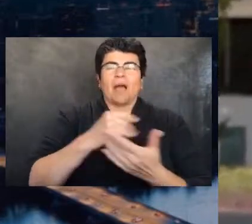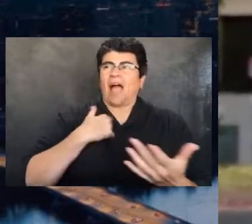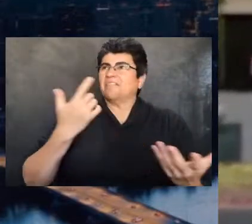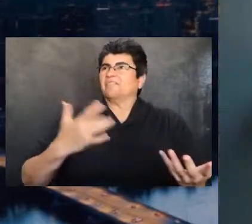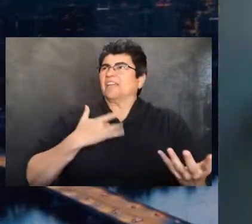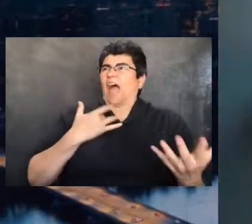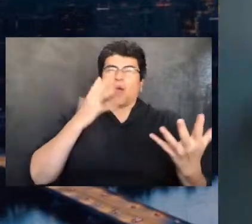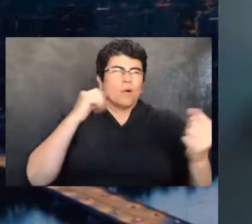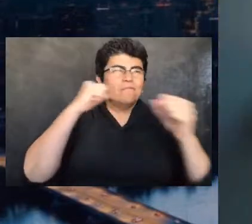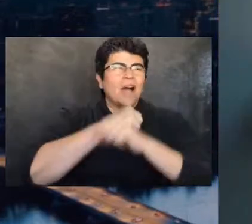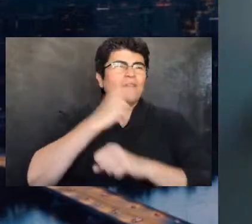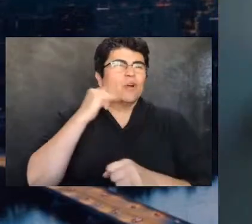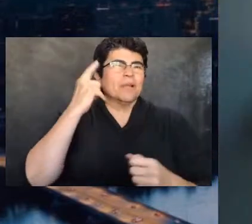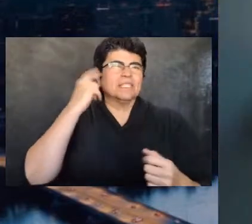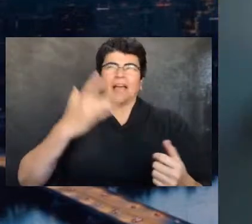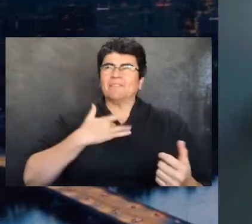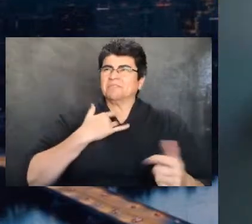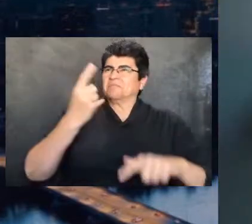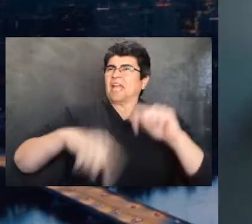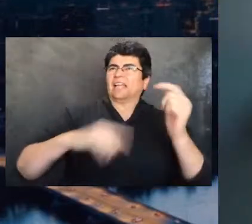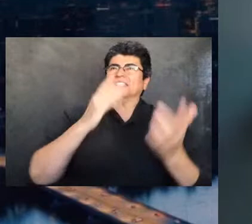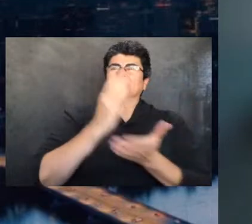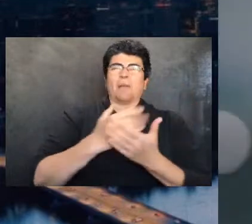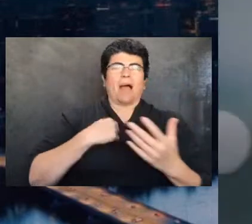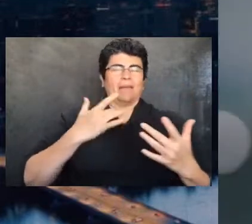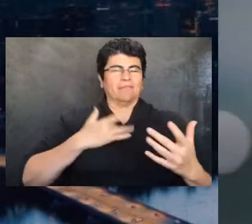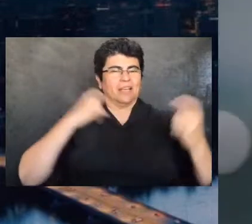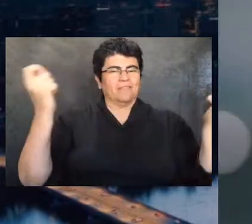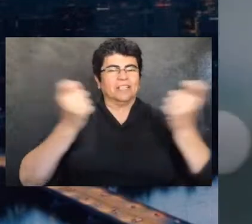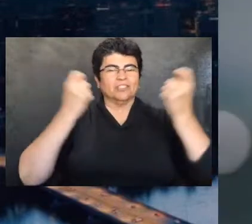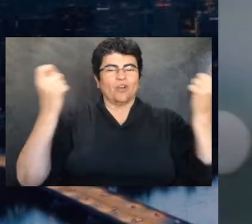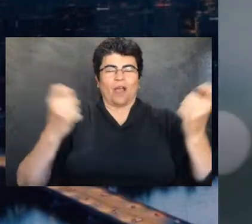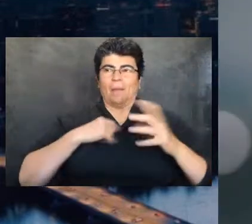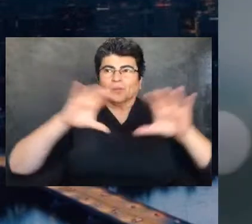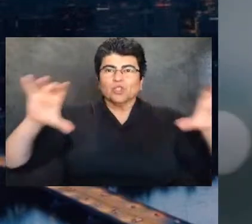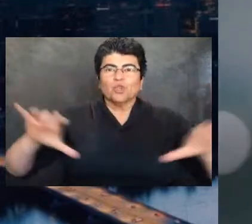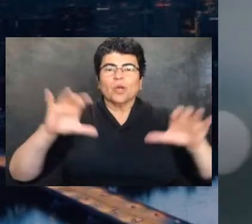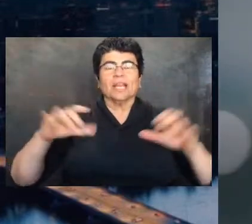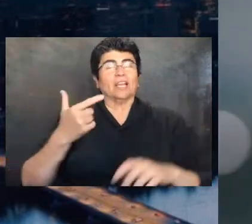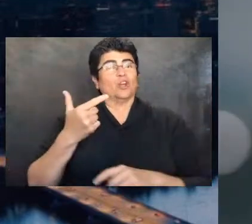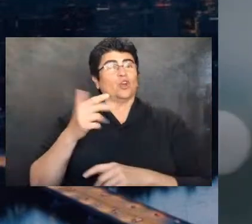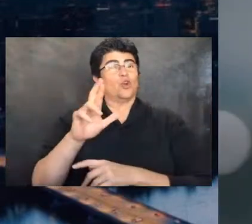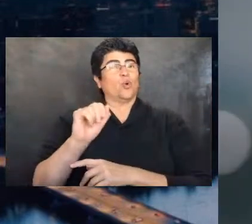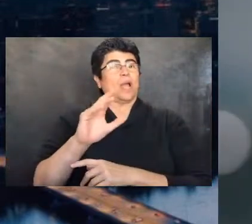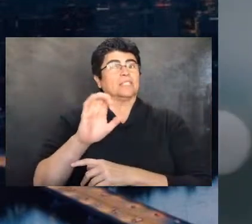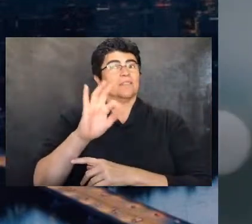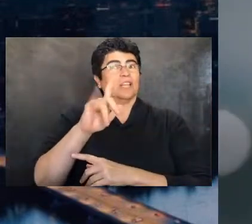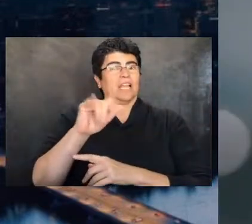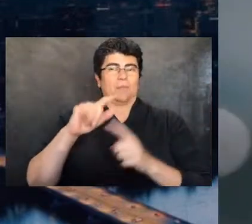I feel so victorious, like a lion. I'm doing it gracefully, but I'm pouncing on it.